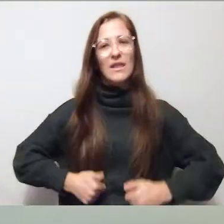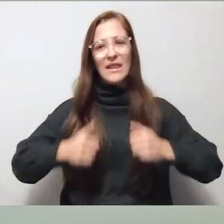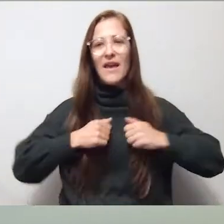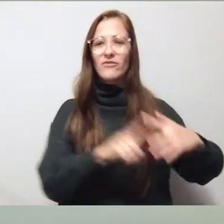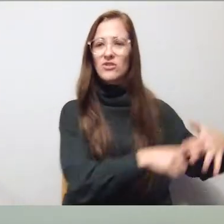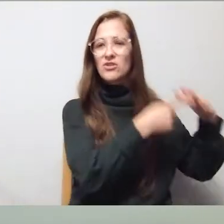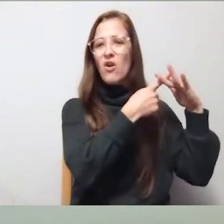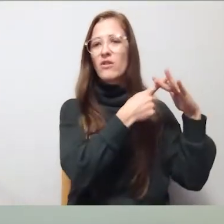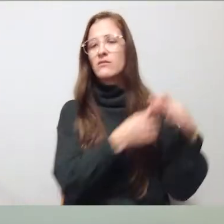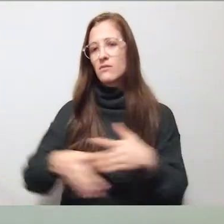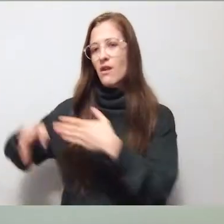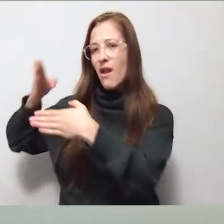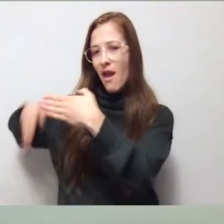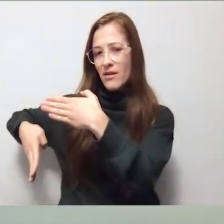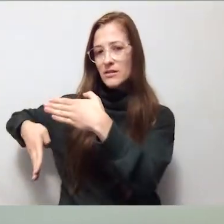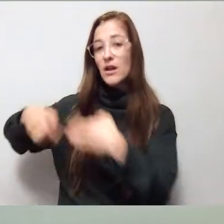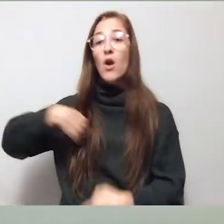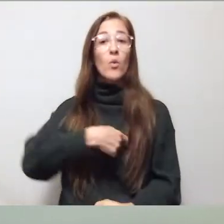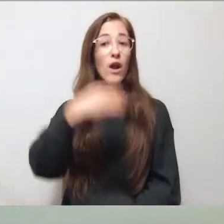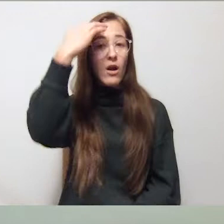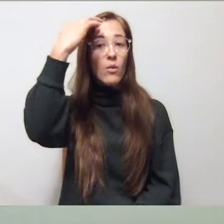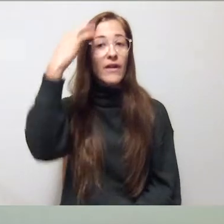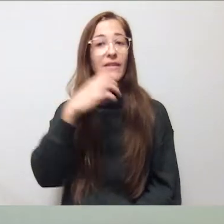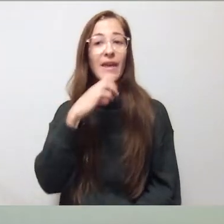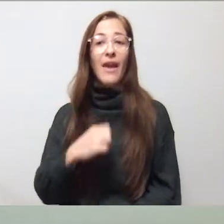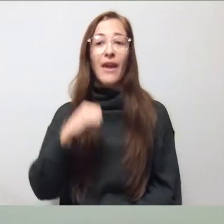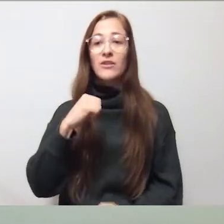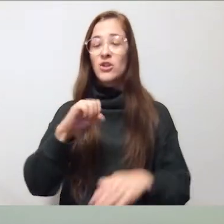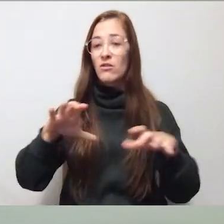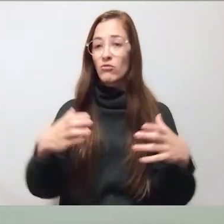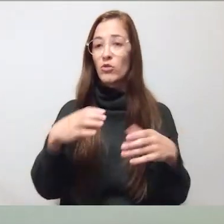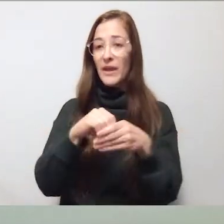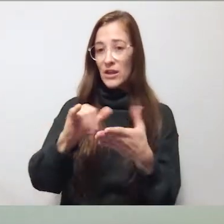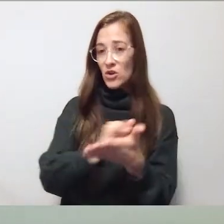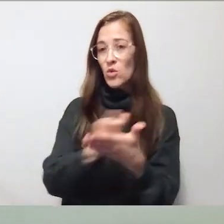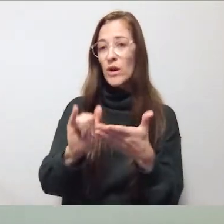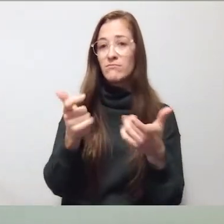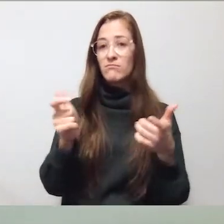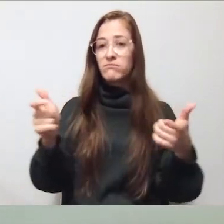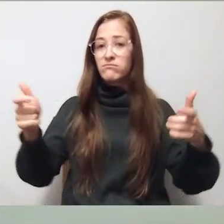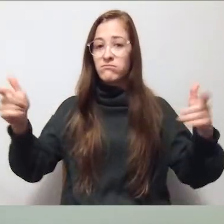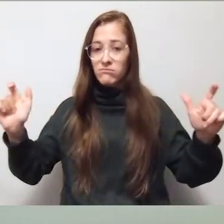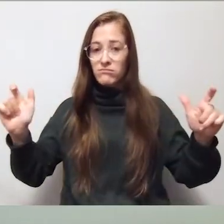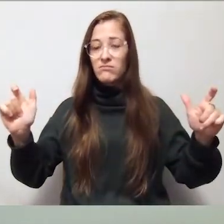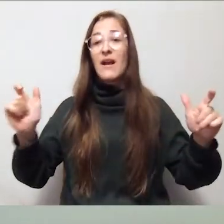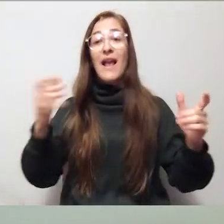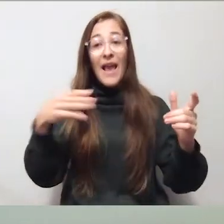we know that the aging population is growing in New York. So you already have a subset within the aging population that may have a disability their entire life.